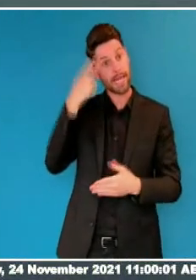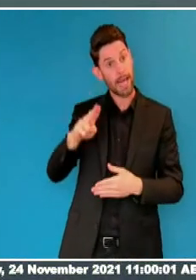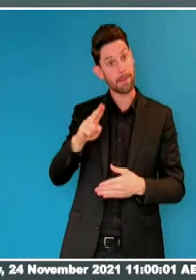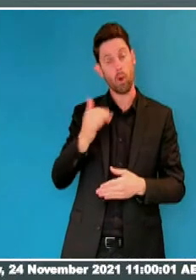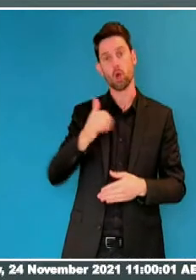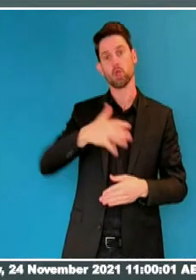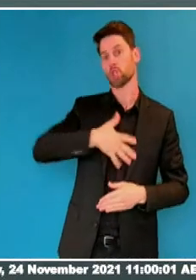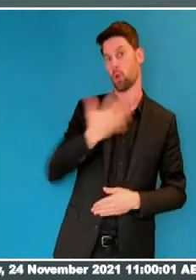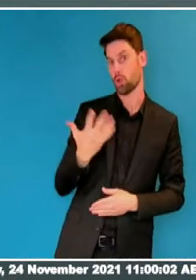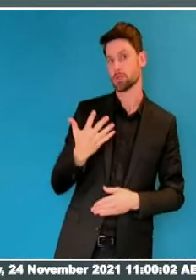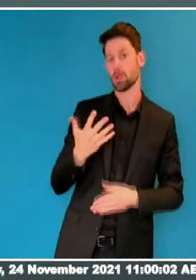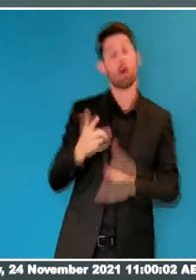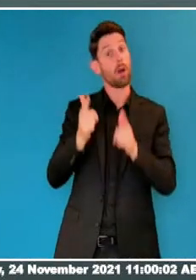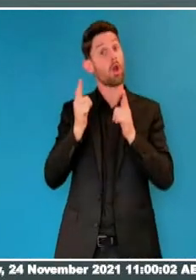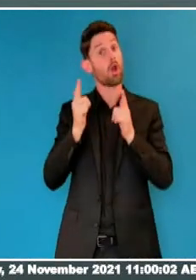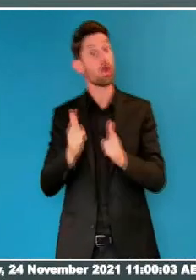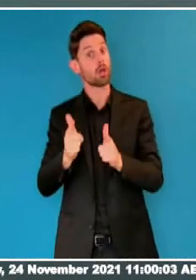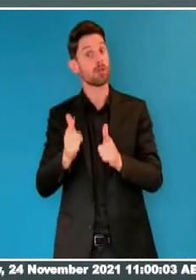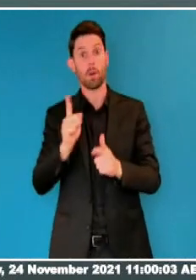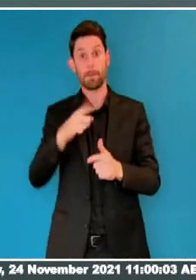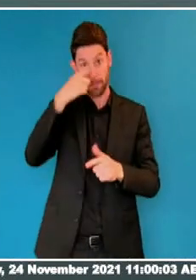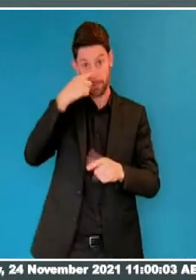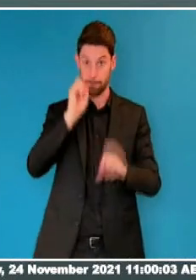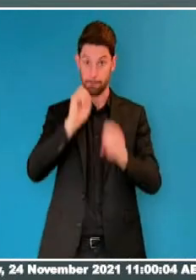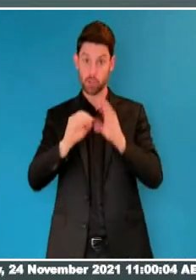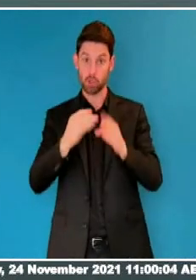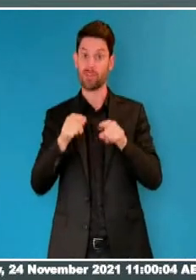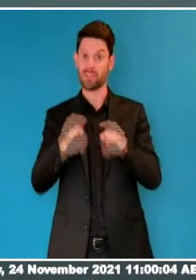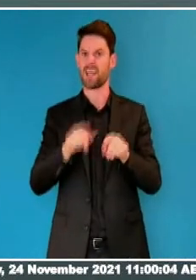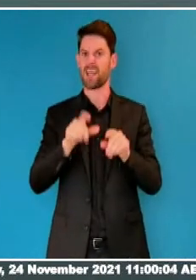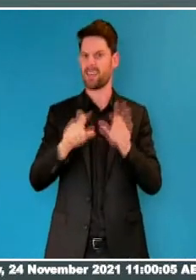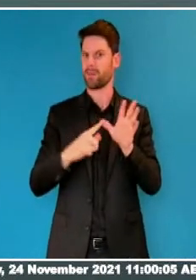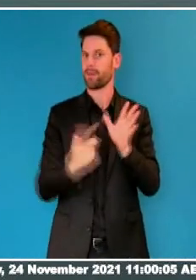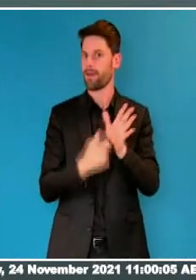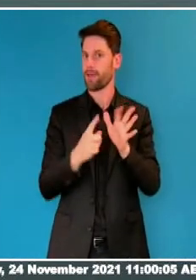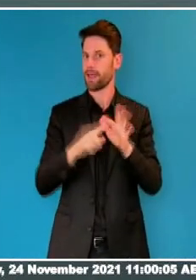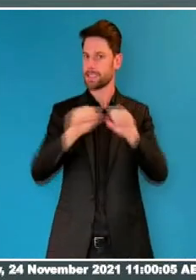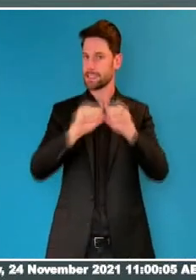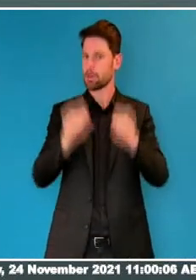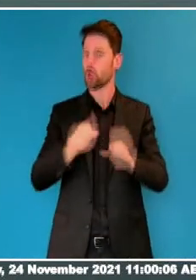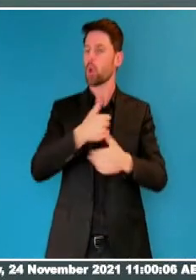Many of the issues that are logged in the Care database are more inquiries rather than